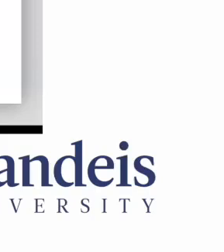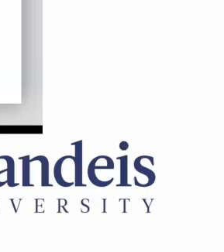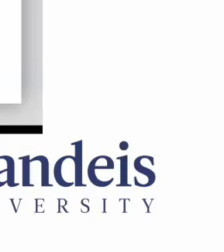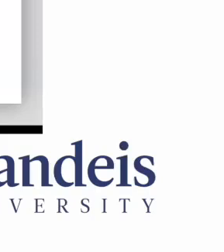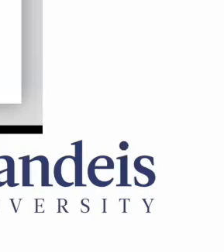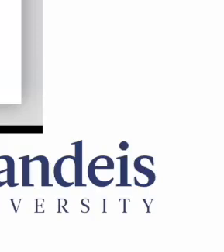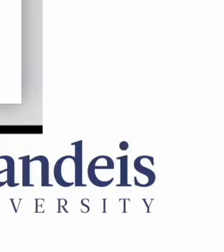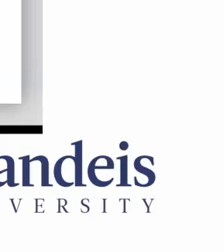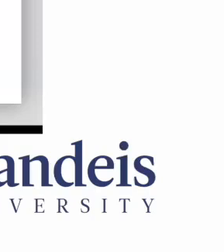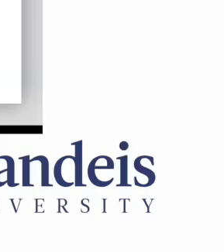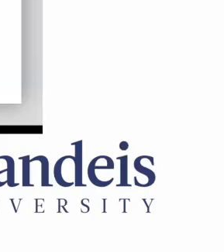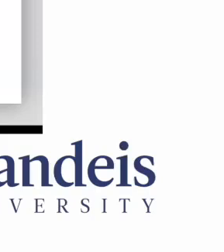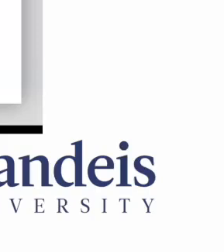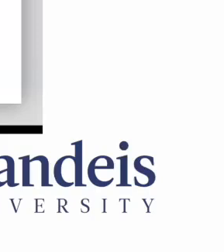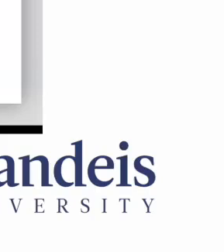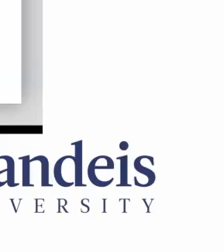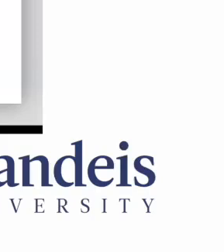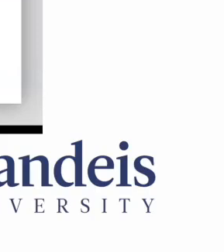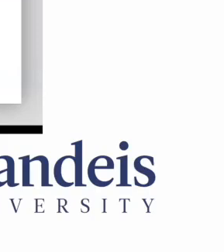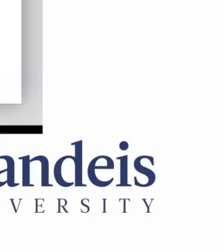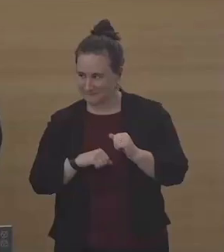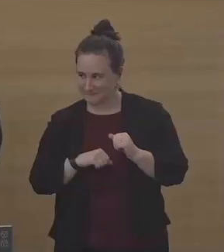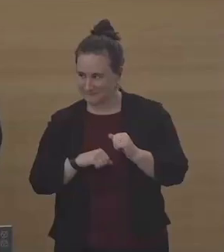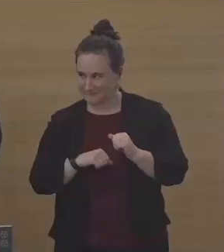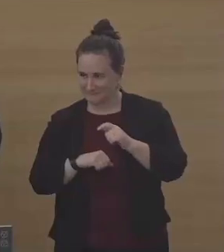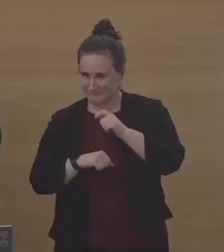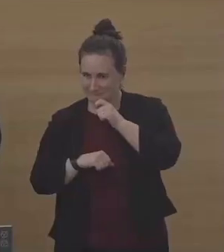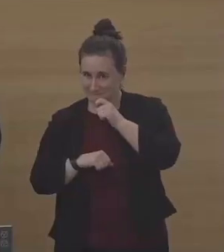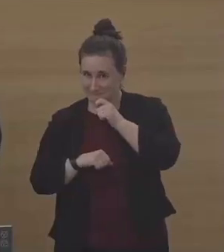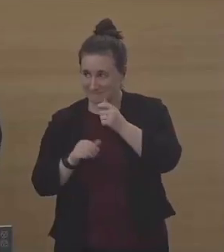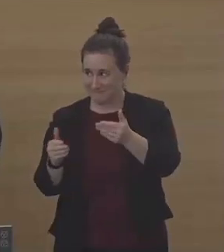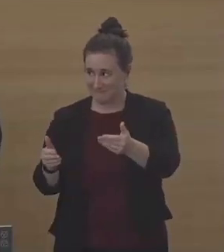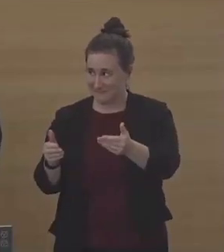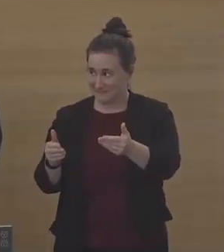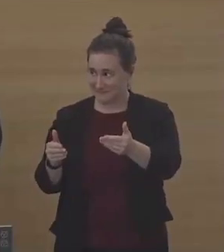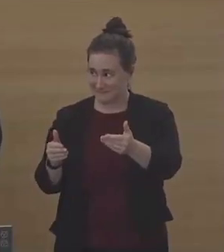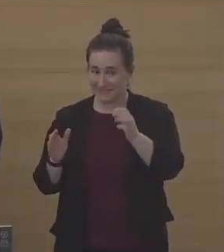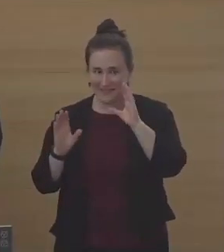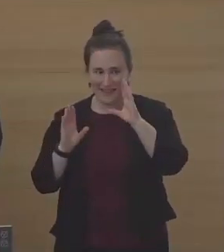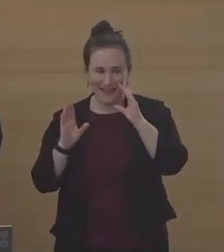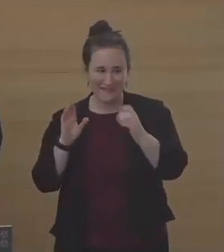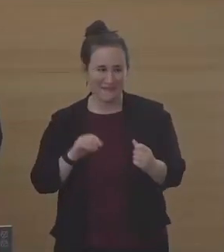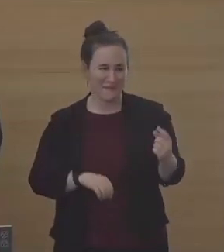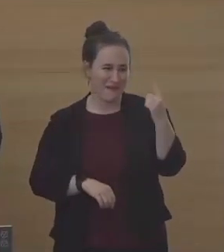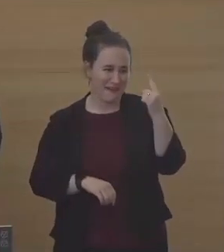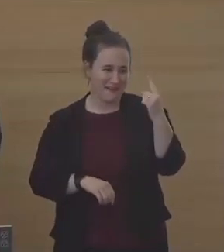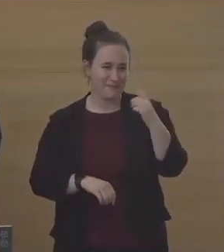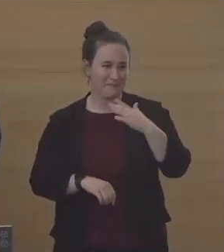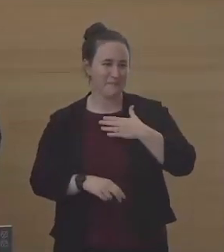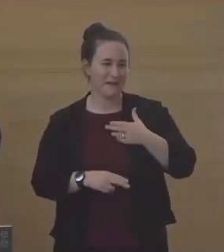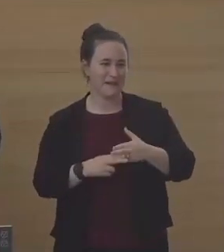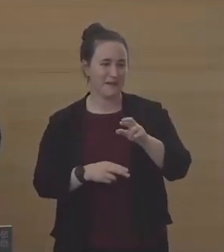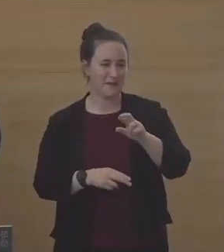Hi, everyone. My name is Ruby Siegel.